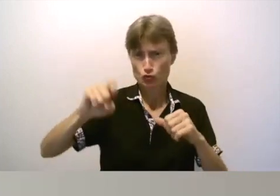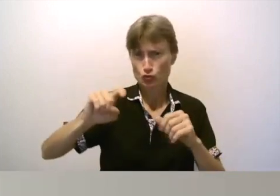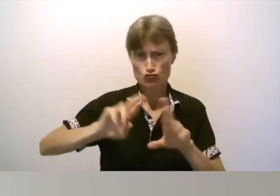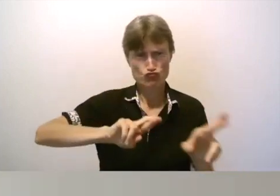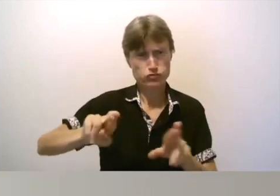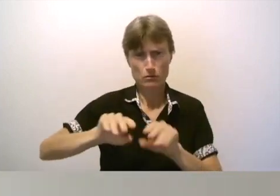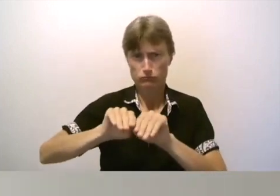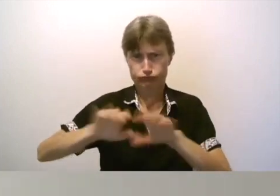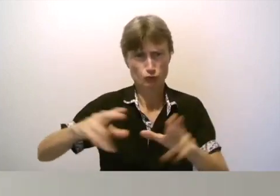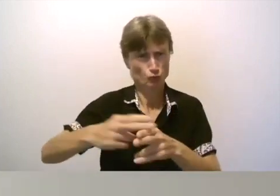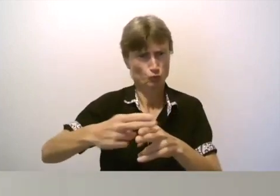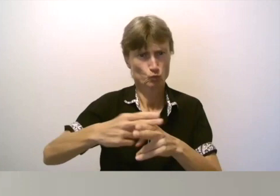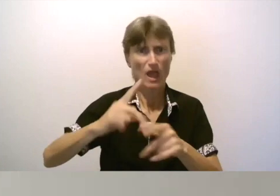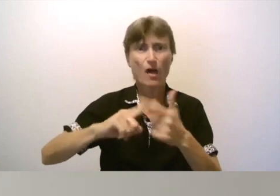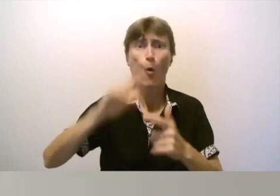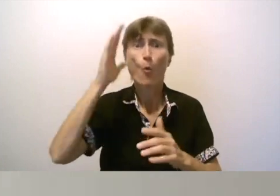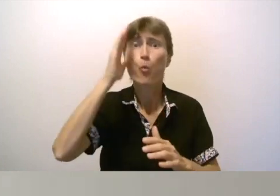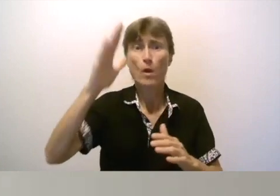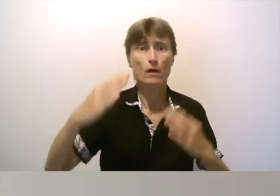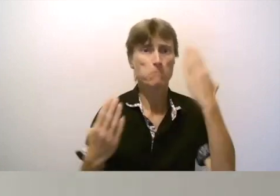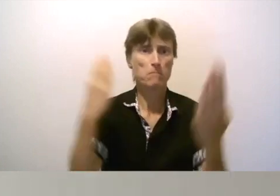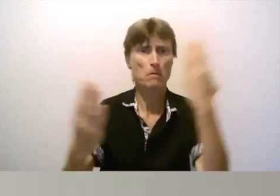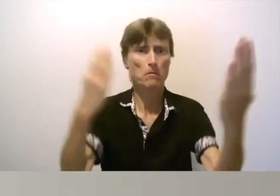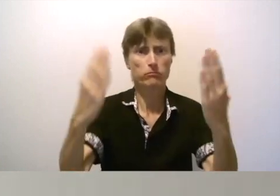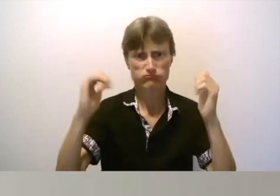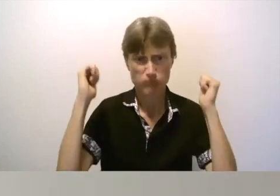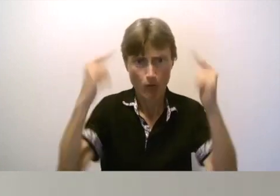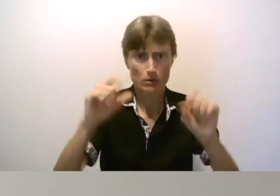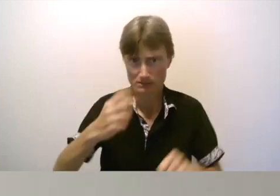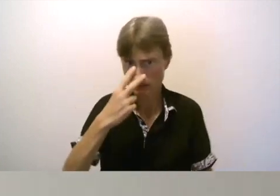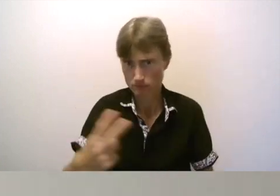get up everywhere um i just wanted to speak the disability arts and the idea